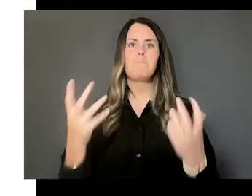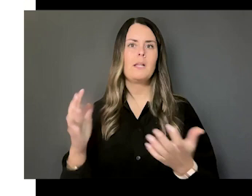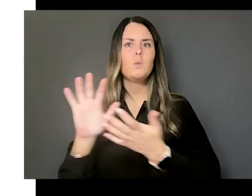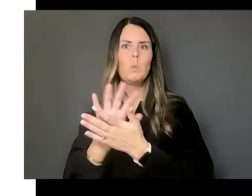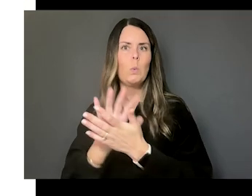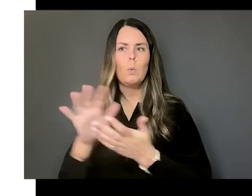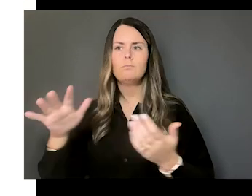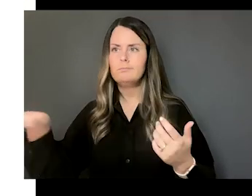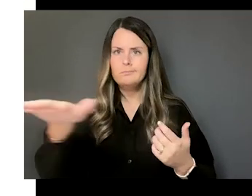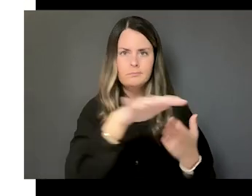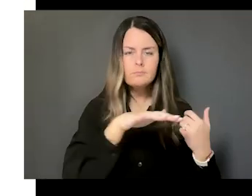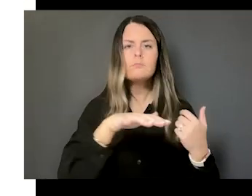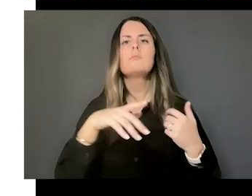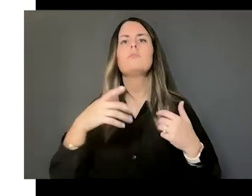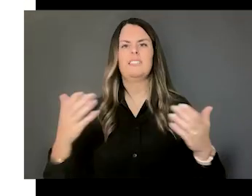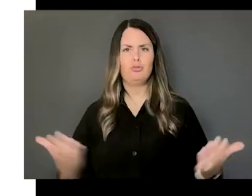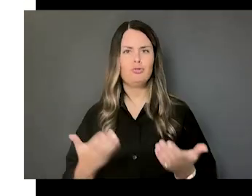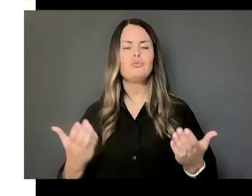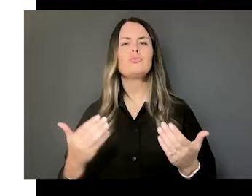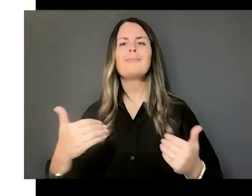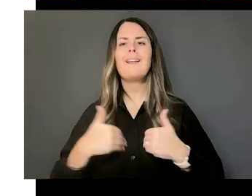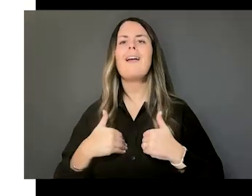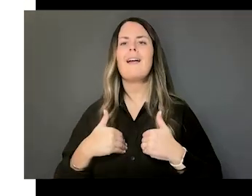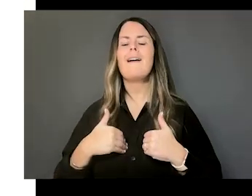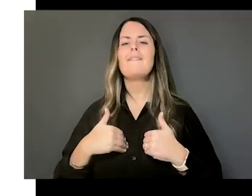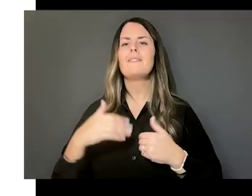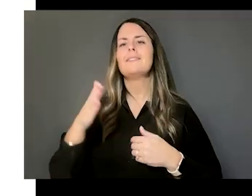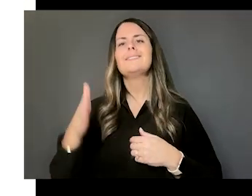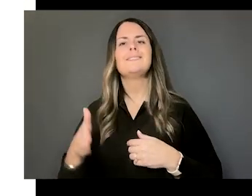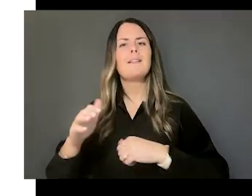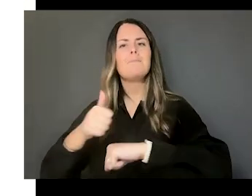have site-based coaches, depending on the principals’ discretion.